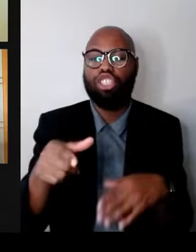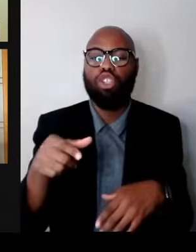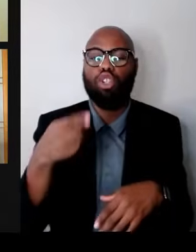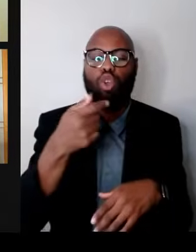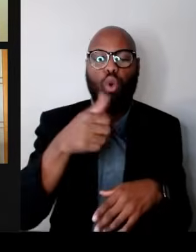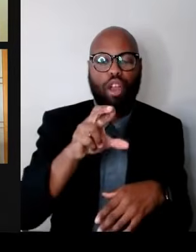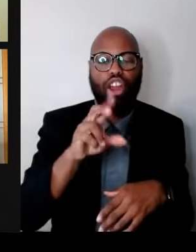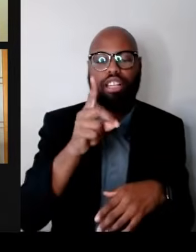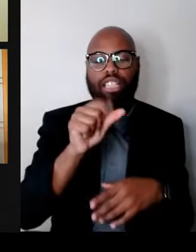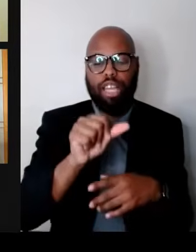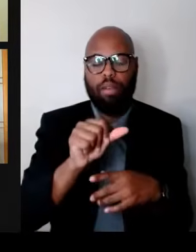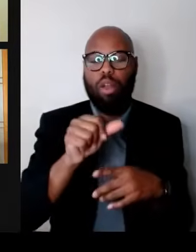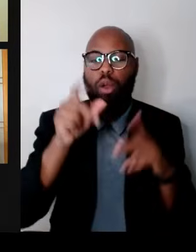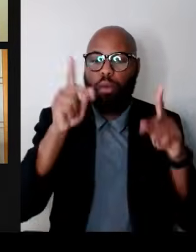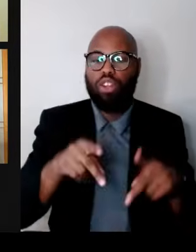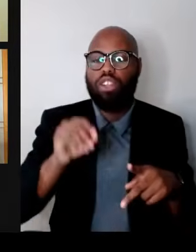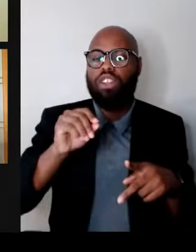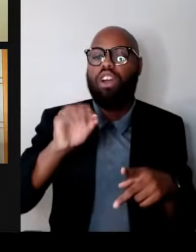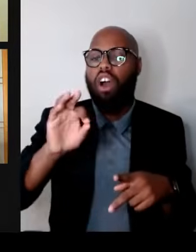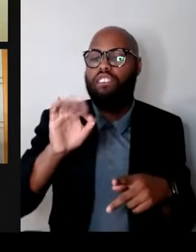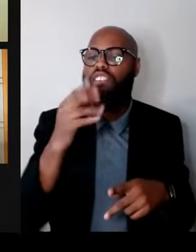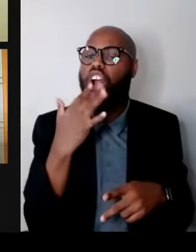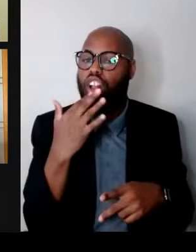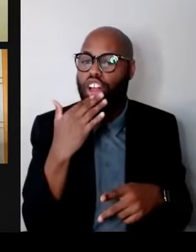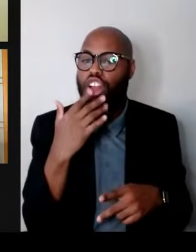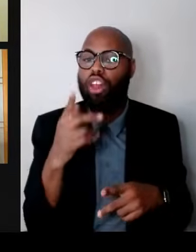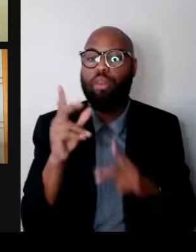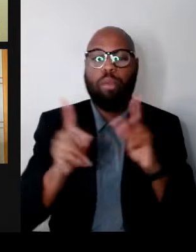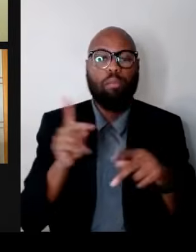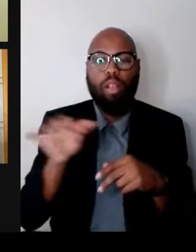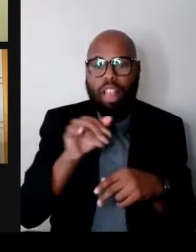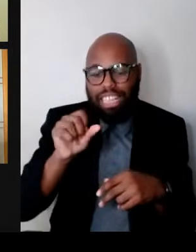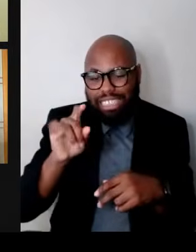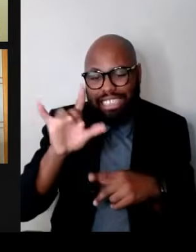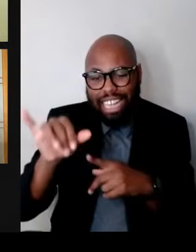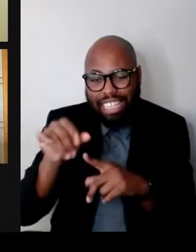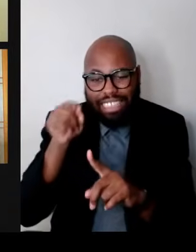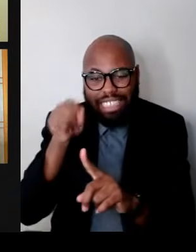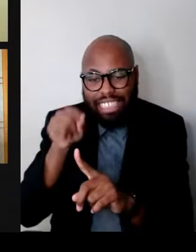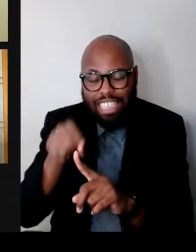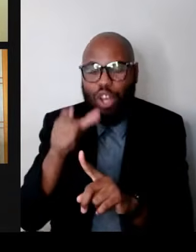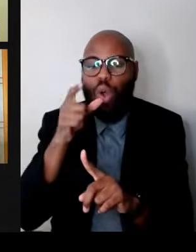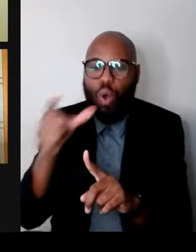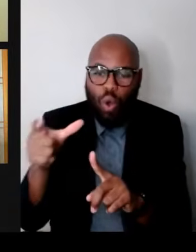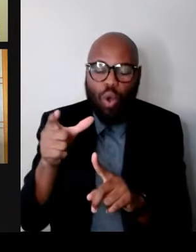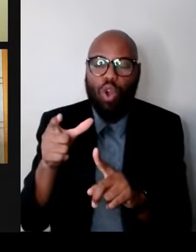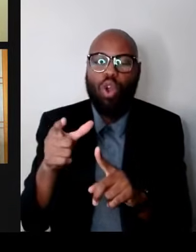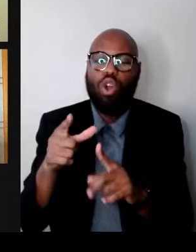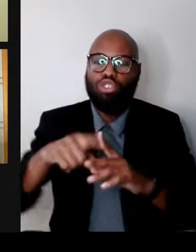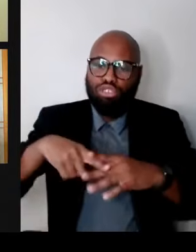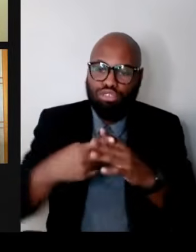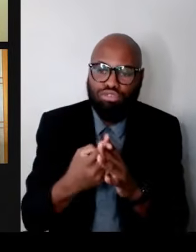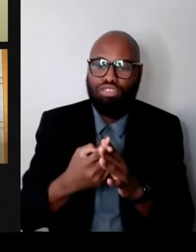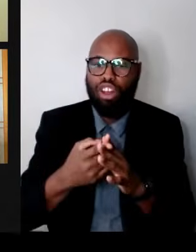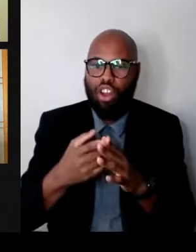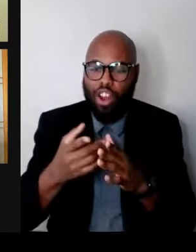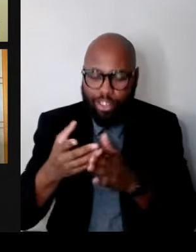And people like Stacey who paved a way for us to really have these hard conversations with activism